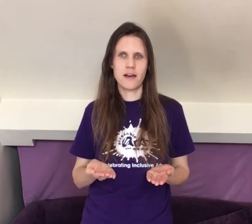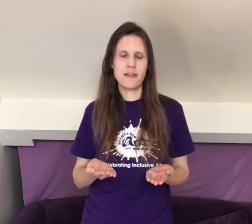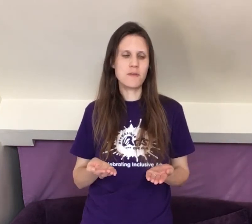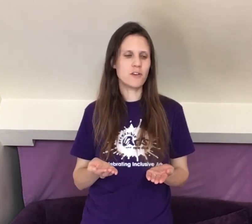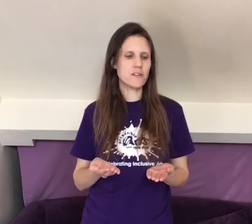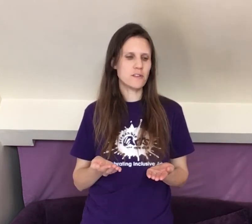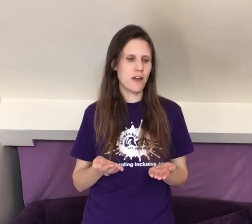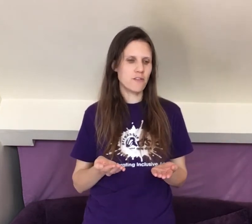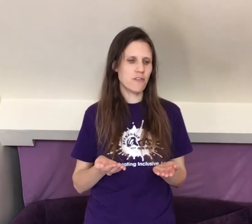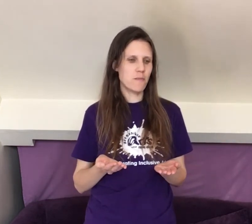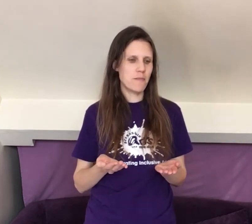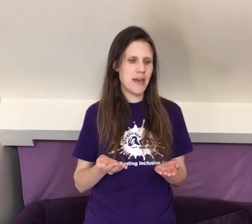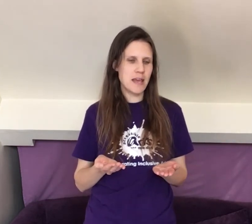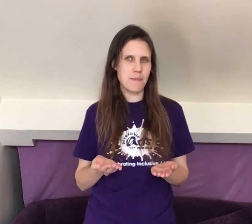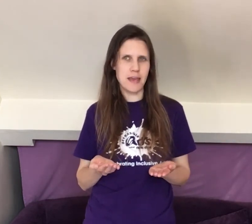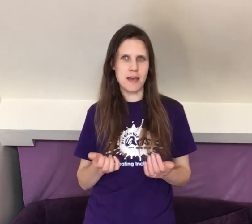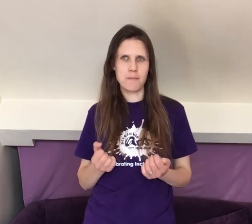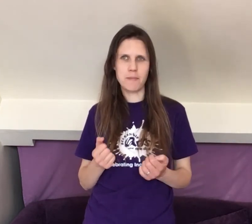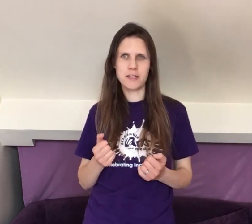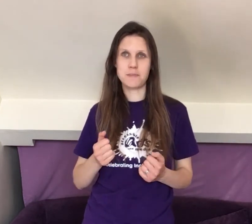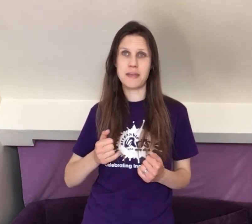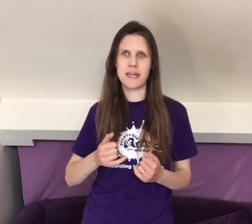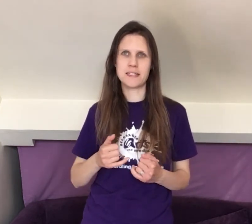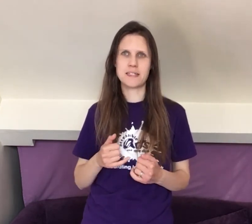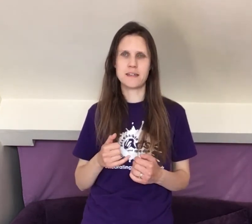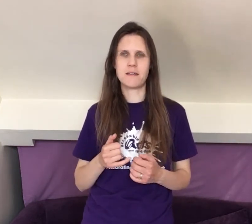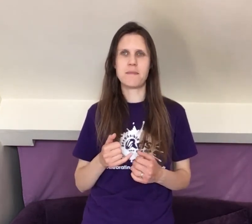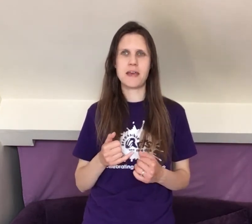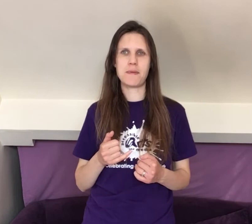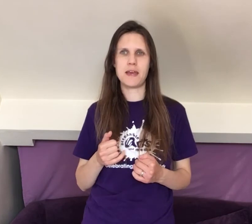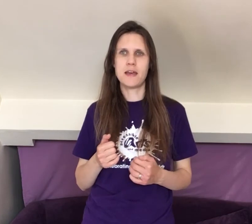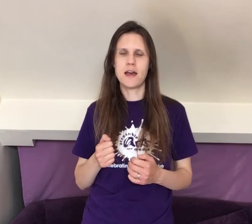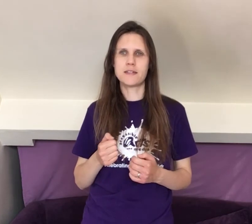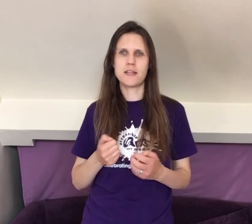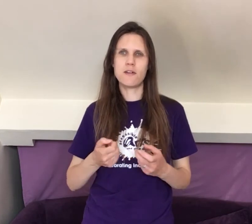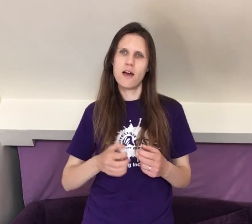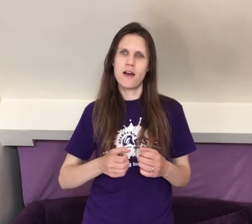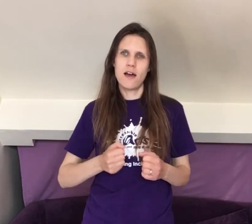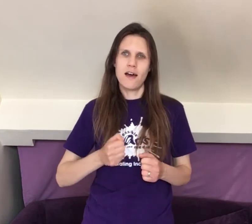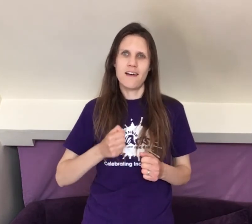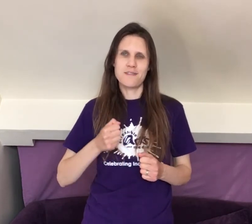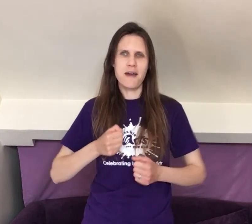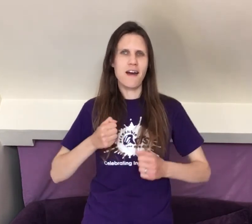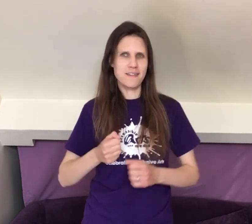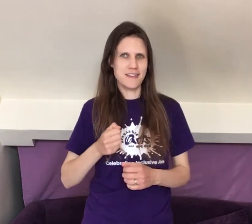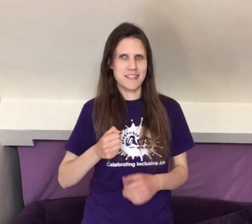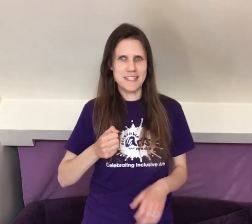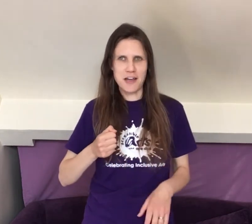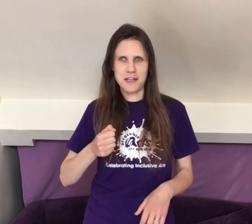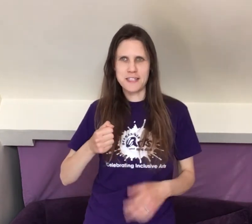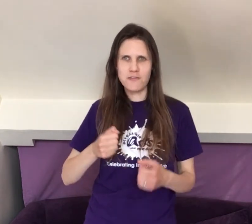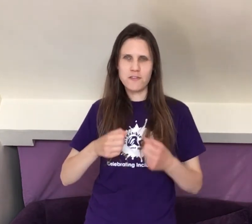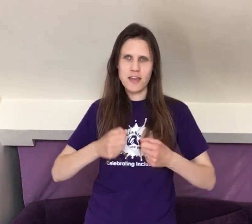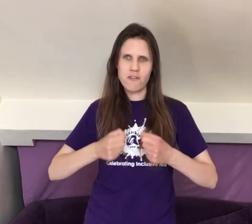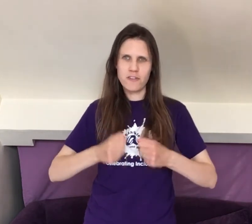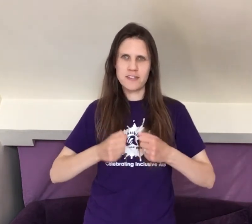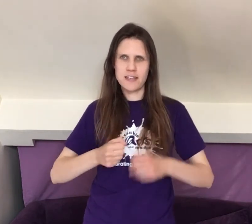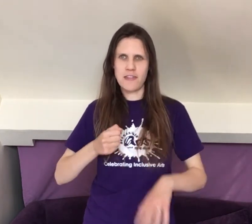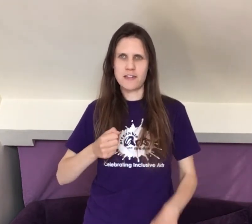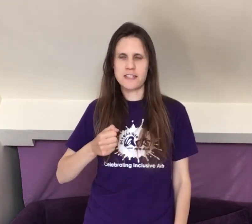And then we’ve got the sign for maybe, might be it, maybe. And so, the way I think of this sign is if you get your fists together